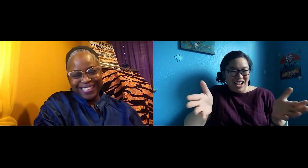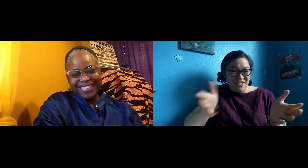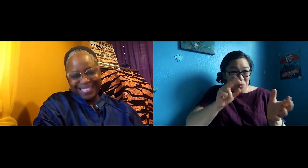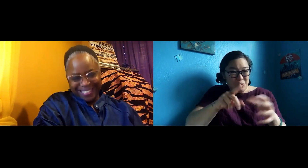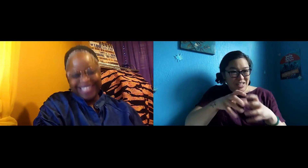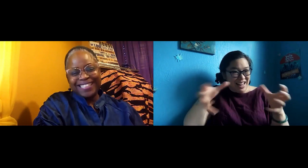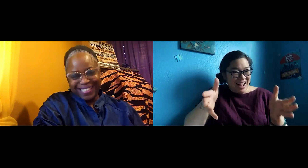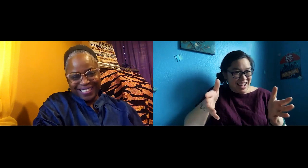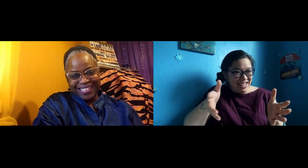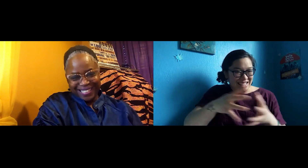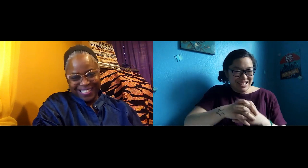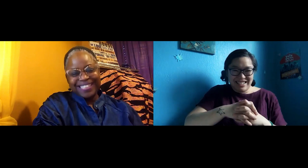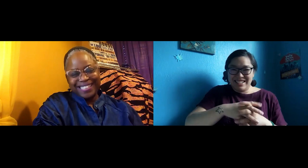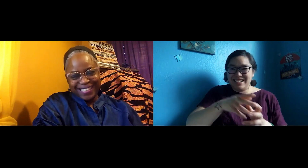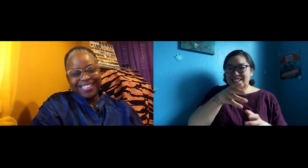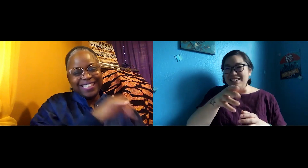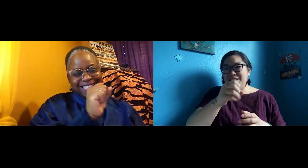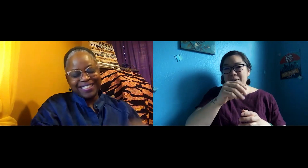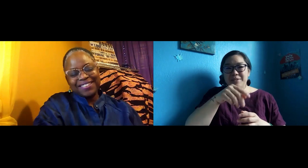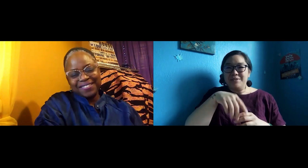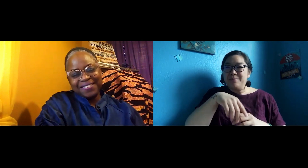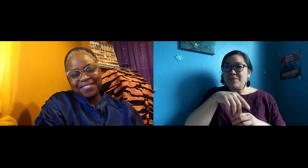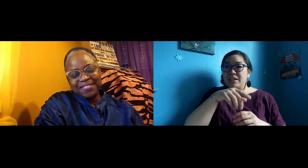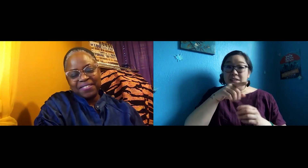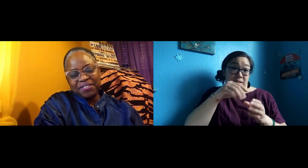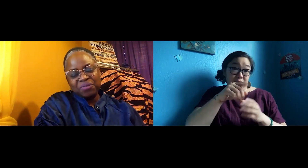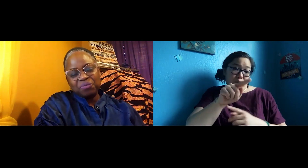how much you've done, and still thinking it's not enough. But you have done so much,